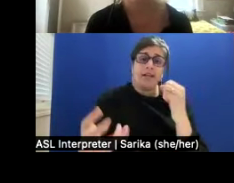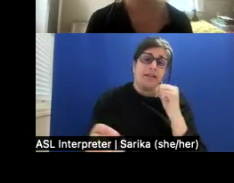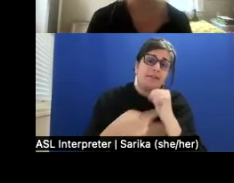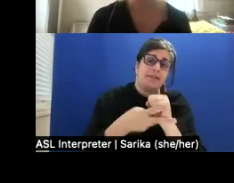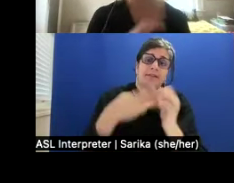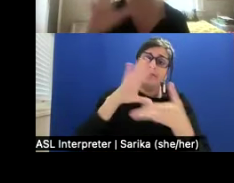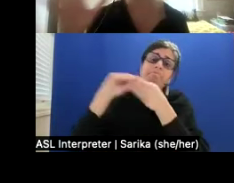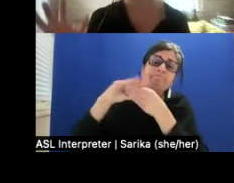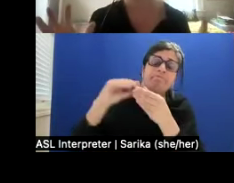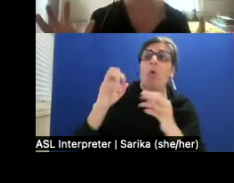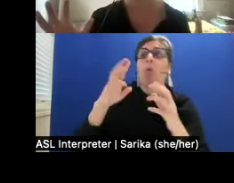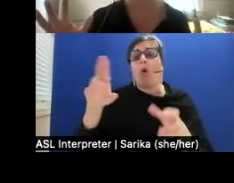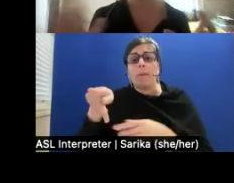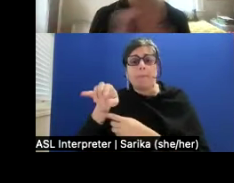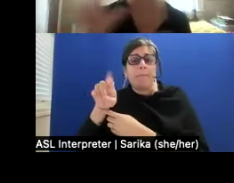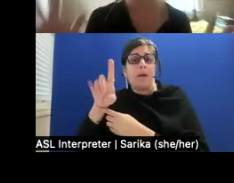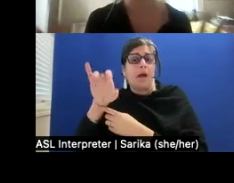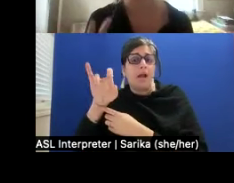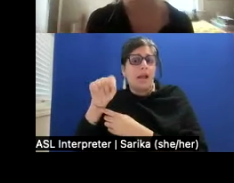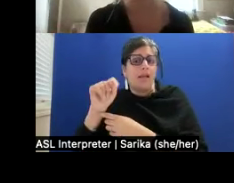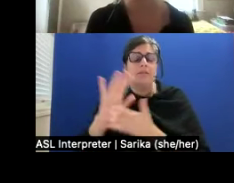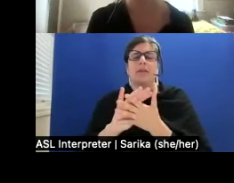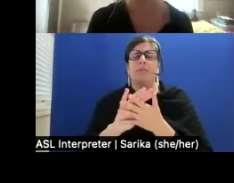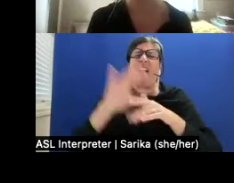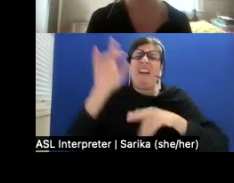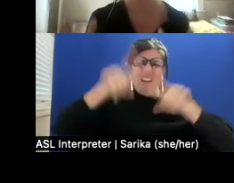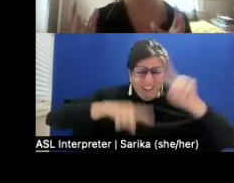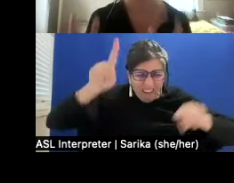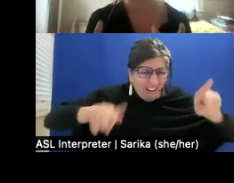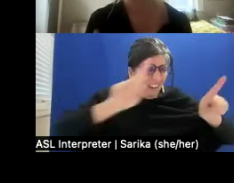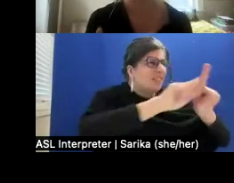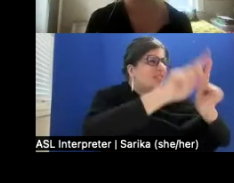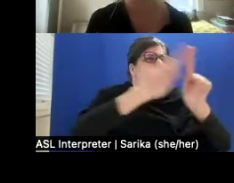But even as diverse as all of these forms are really at the heart.